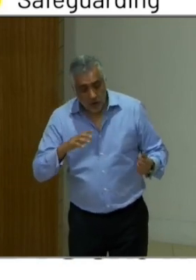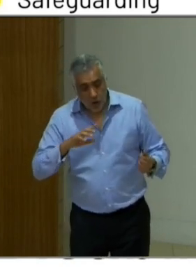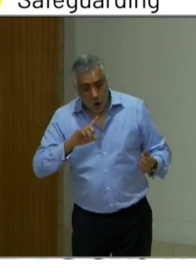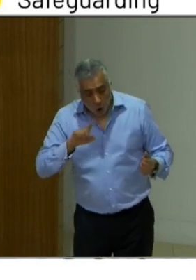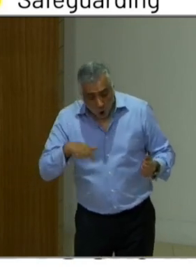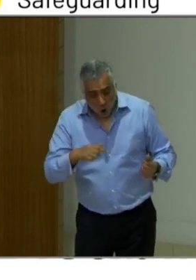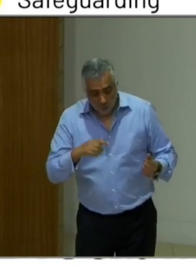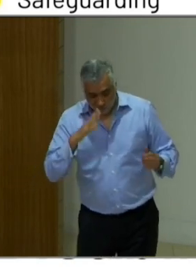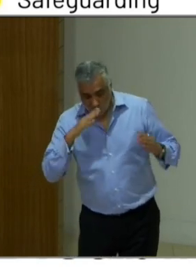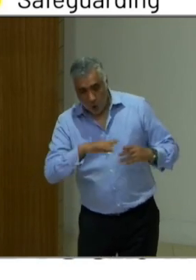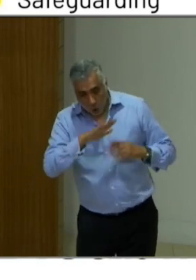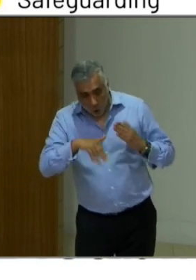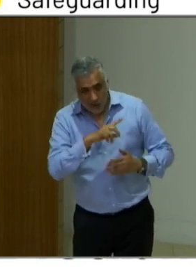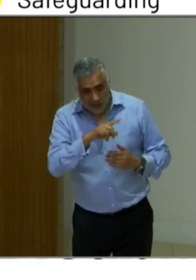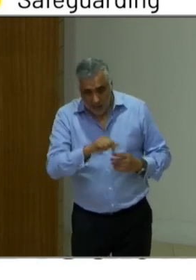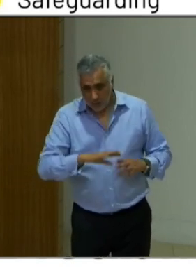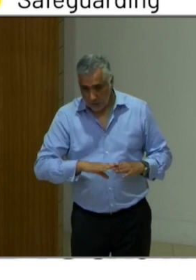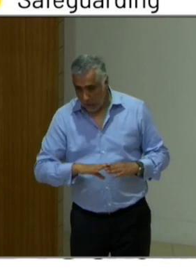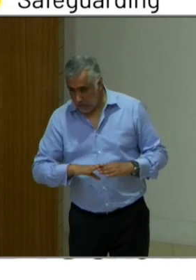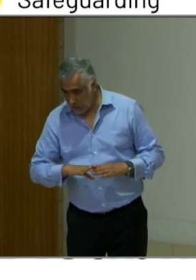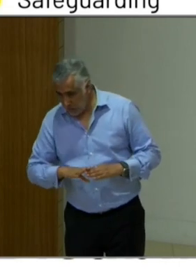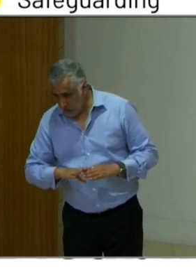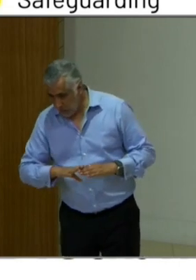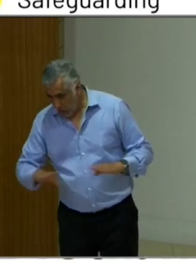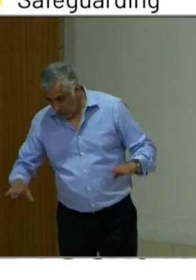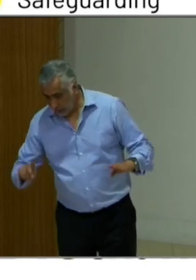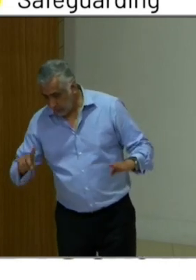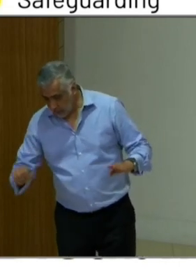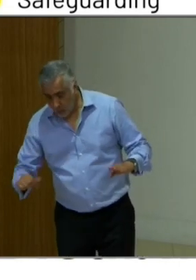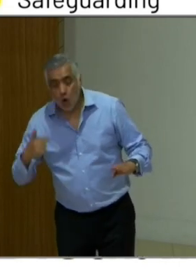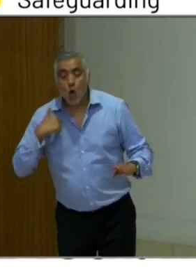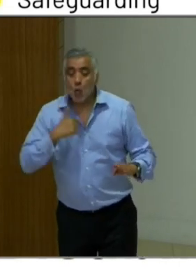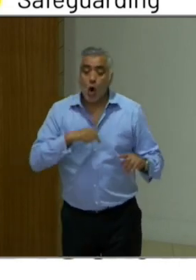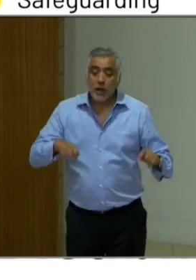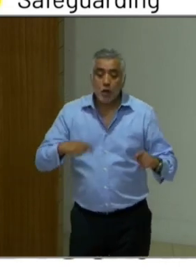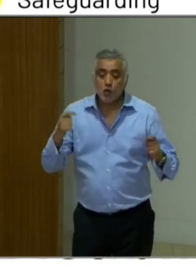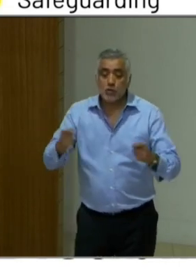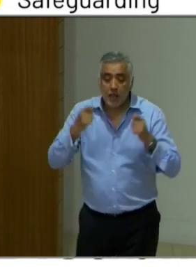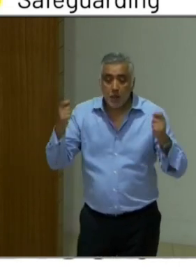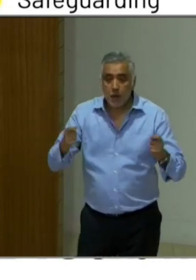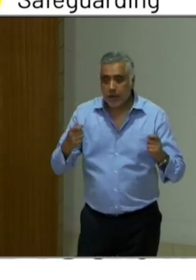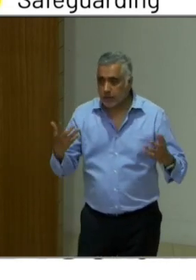disabled ones. We are indeed here to celebrate the building of a sense of collective